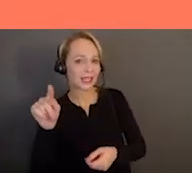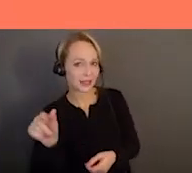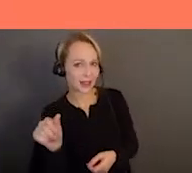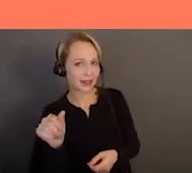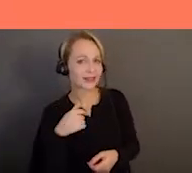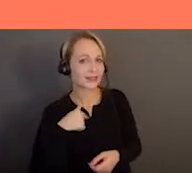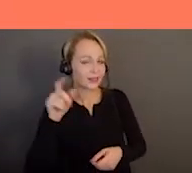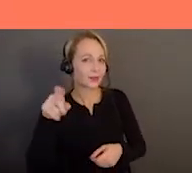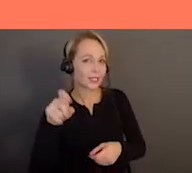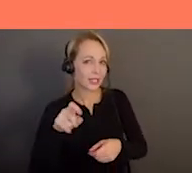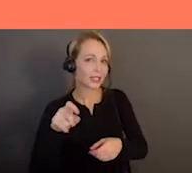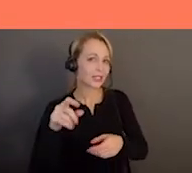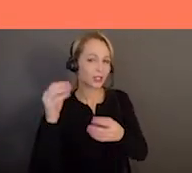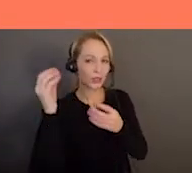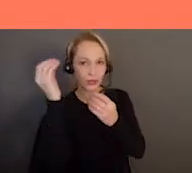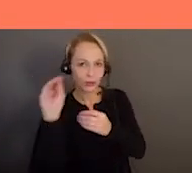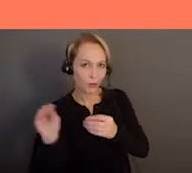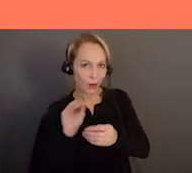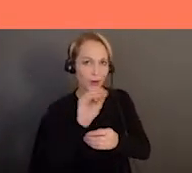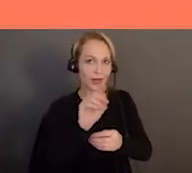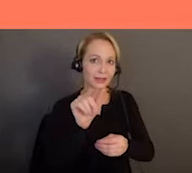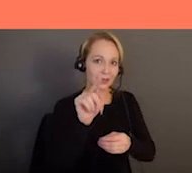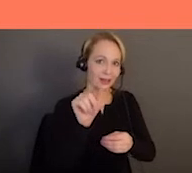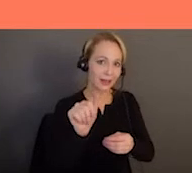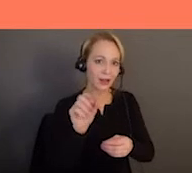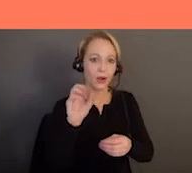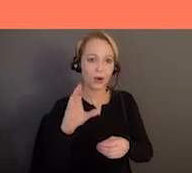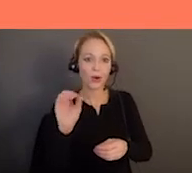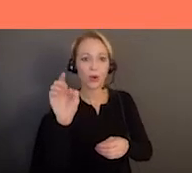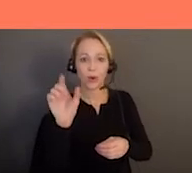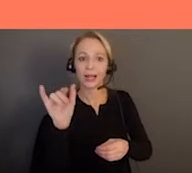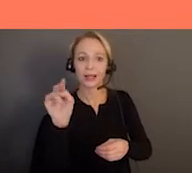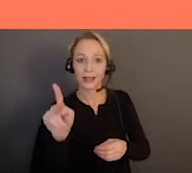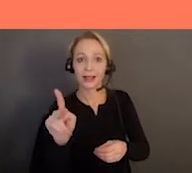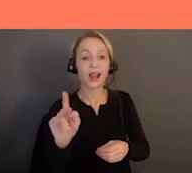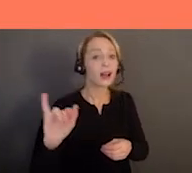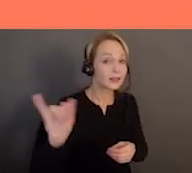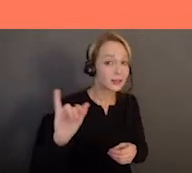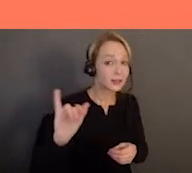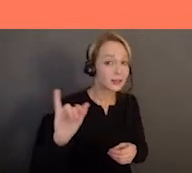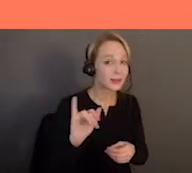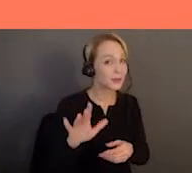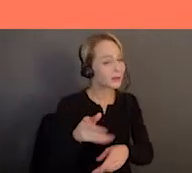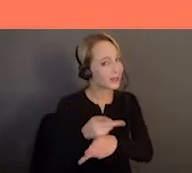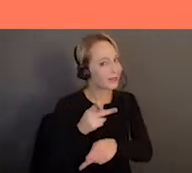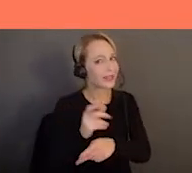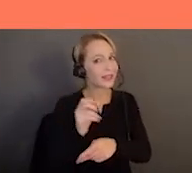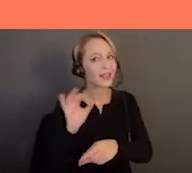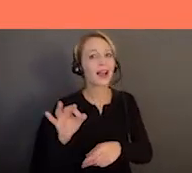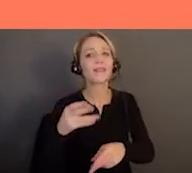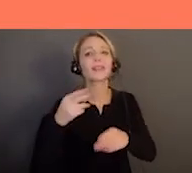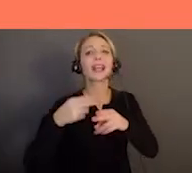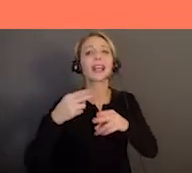AND WE NEED TO FORMAT THE DAT CODE.